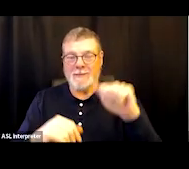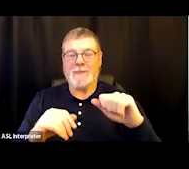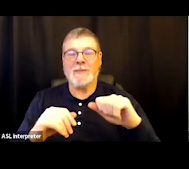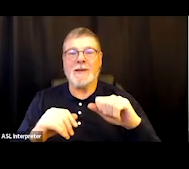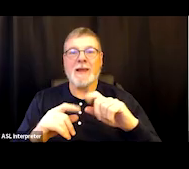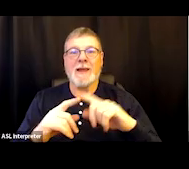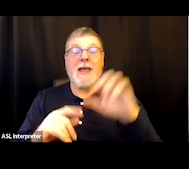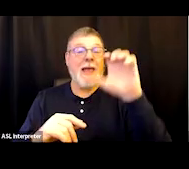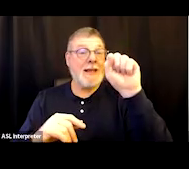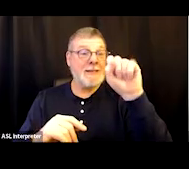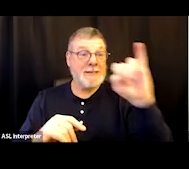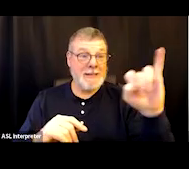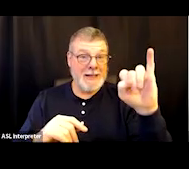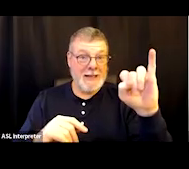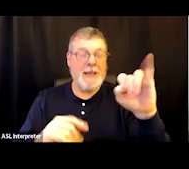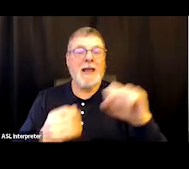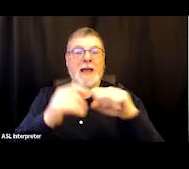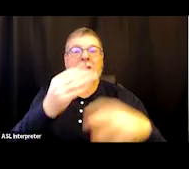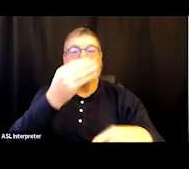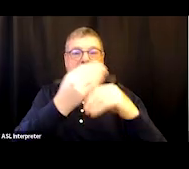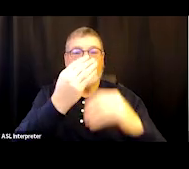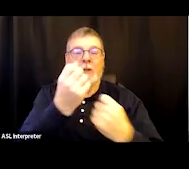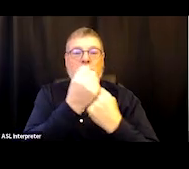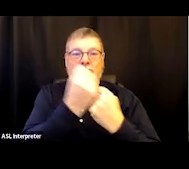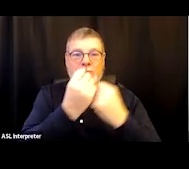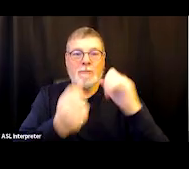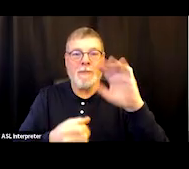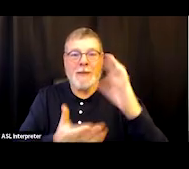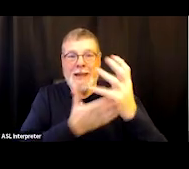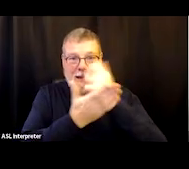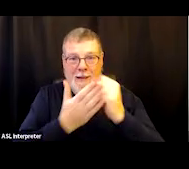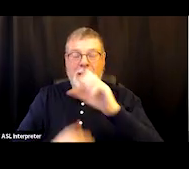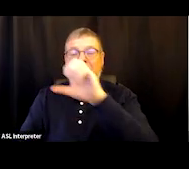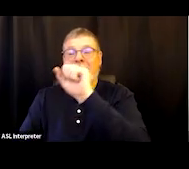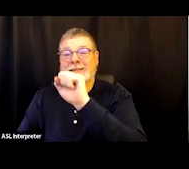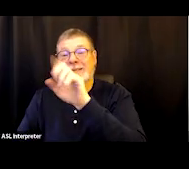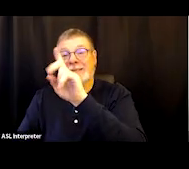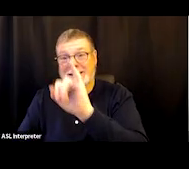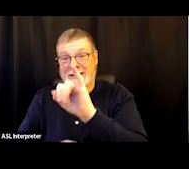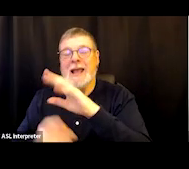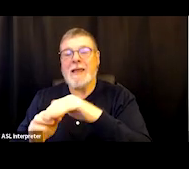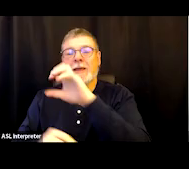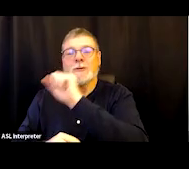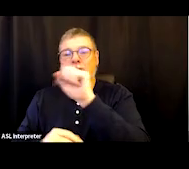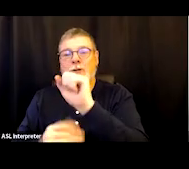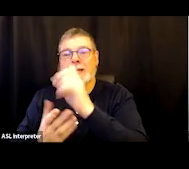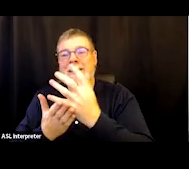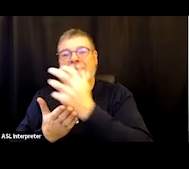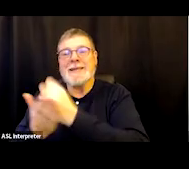SSI or Supplemental Security Income, and you also have SSDI, which is Social Security Disability Insurance.